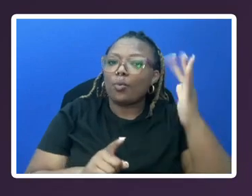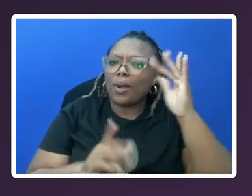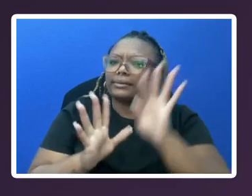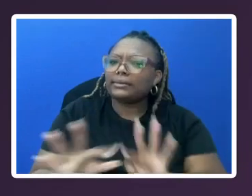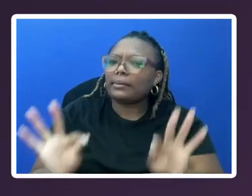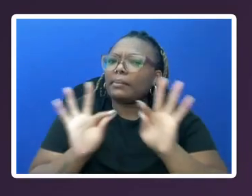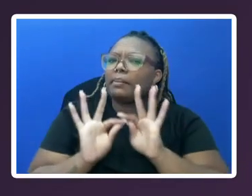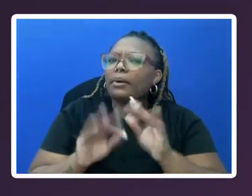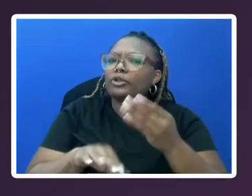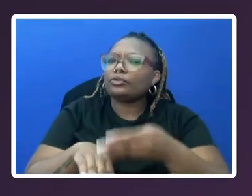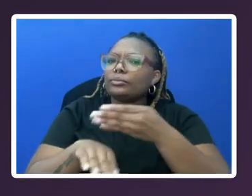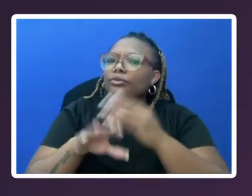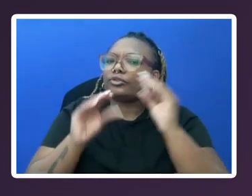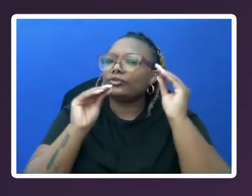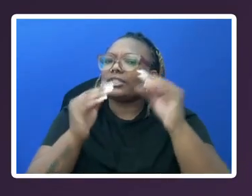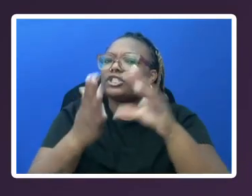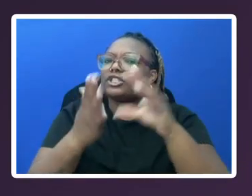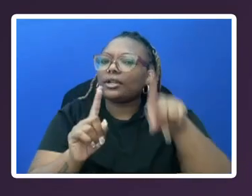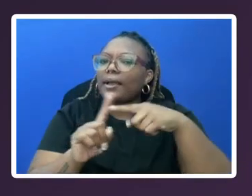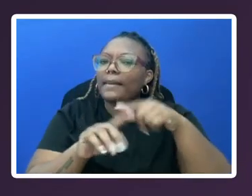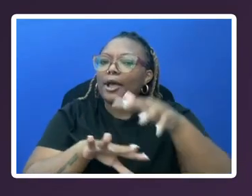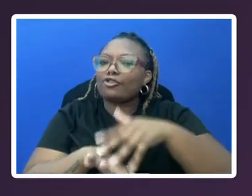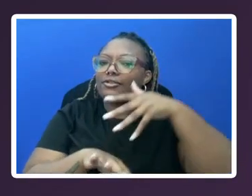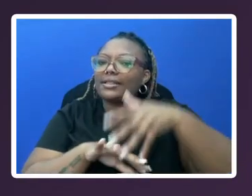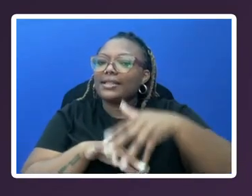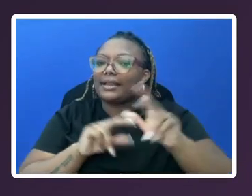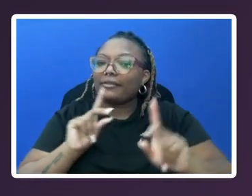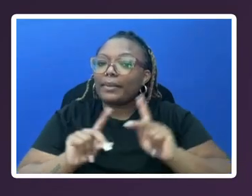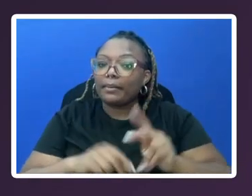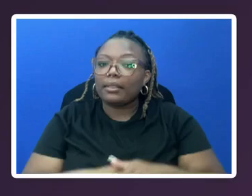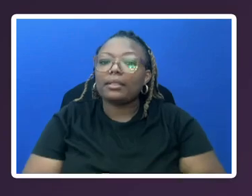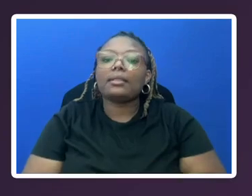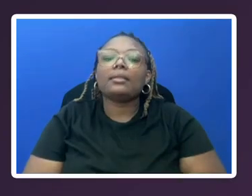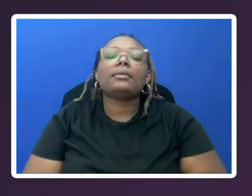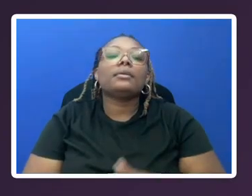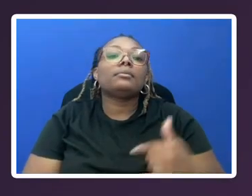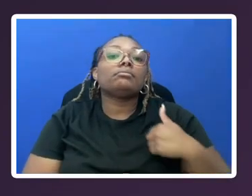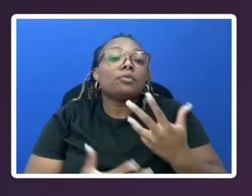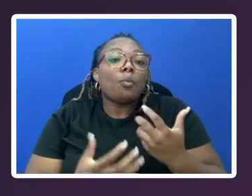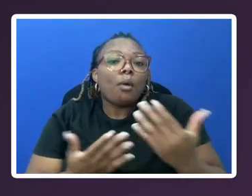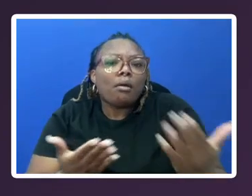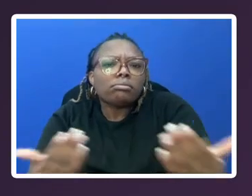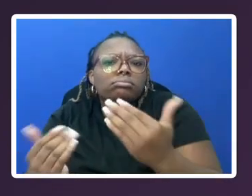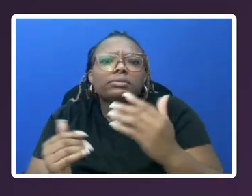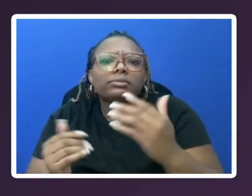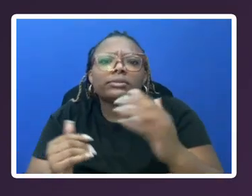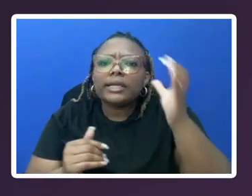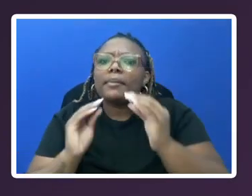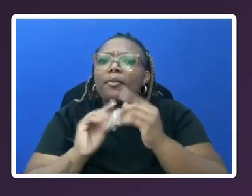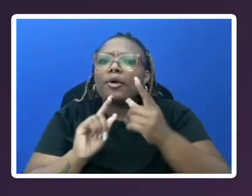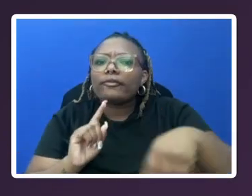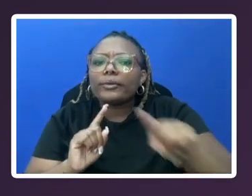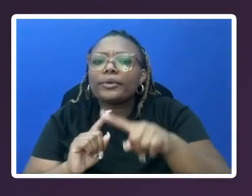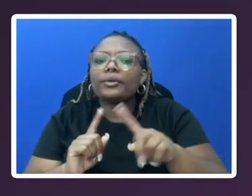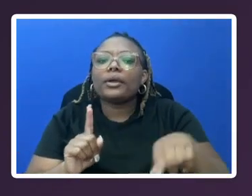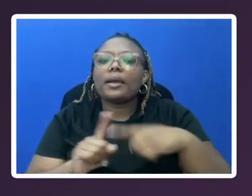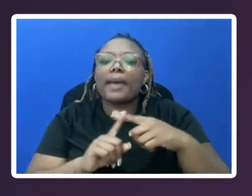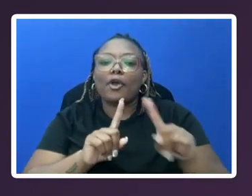learning about Native peoples. We'd love to hear more from you about inquiry. We use inquiry as